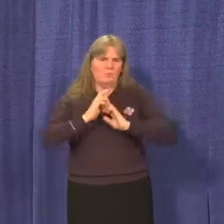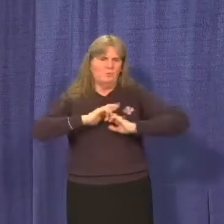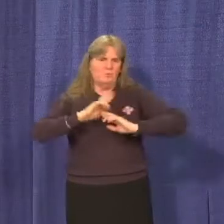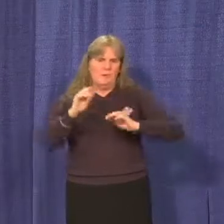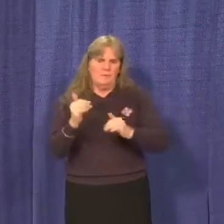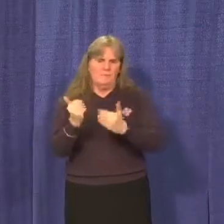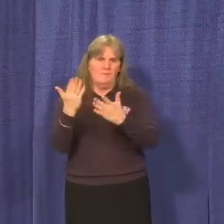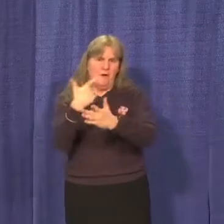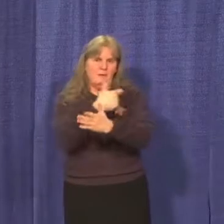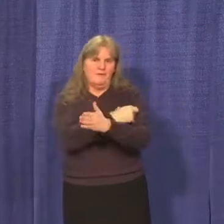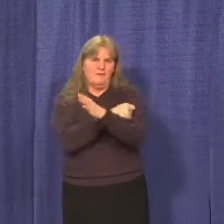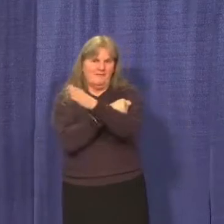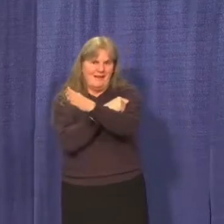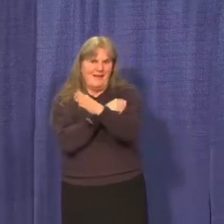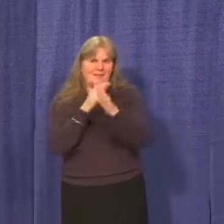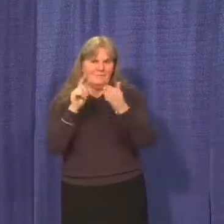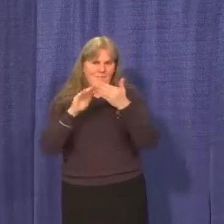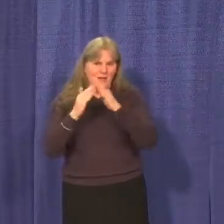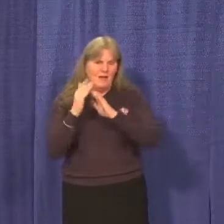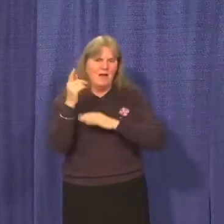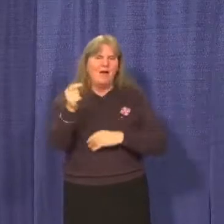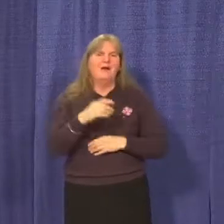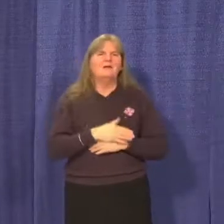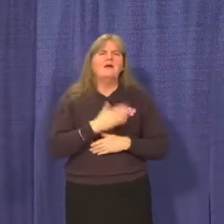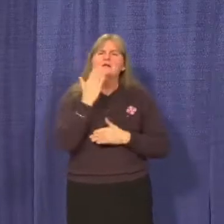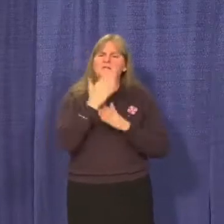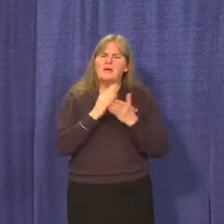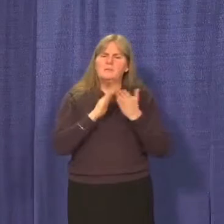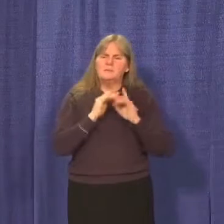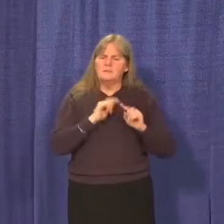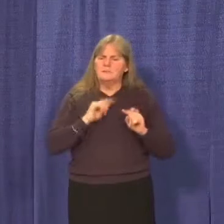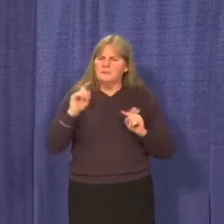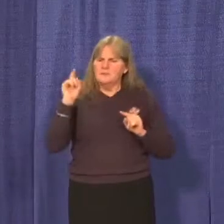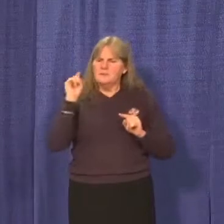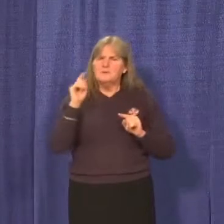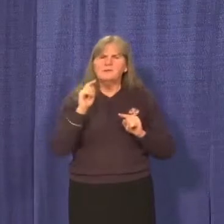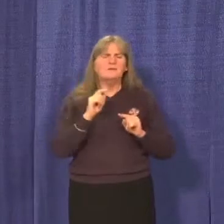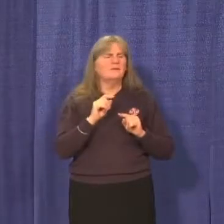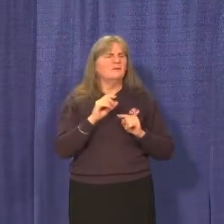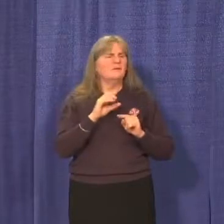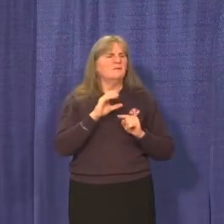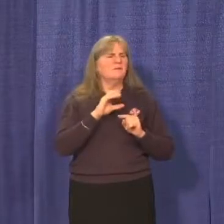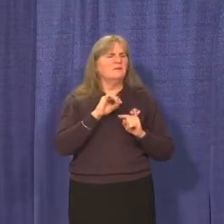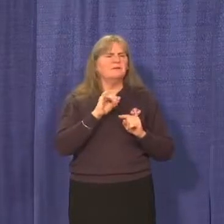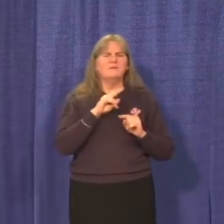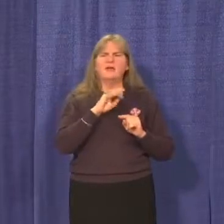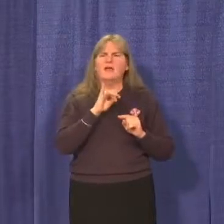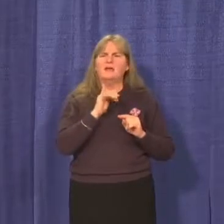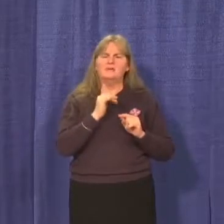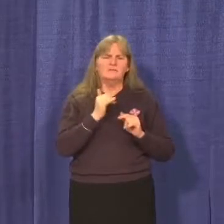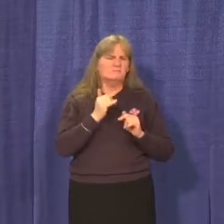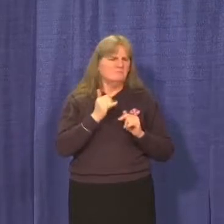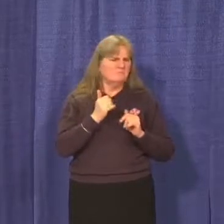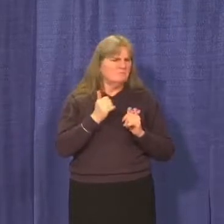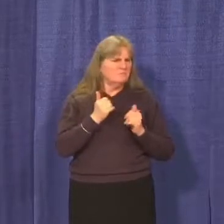helping with vaccine rollout. It is things like some communities have gone through civic addressing, some have not.